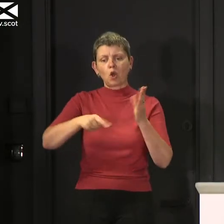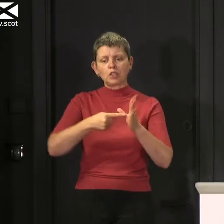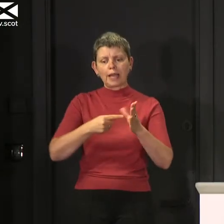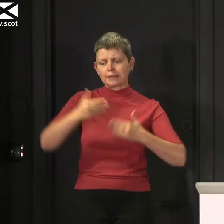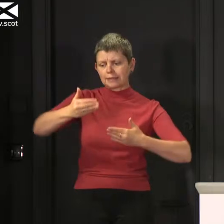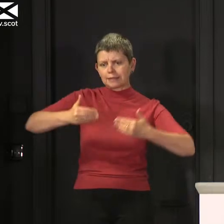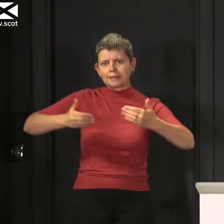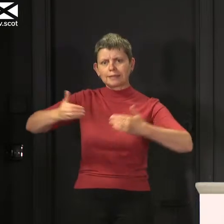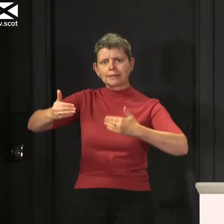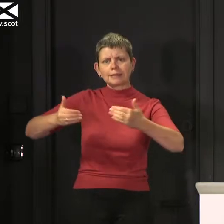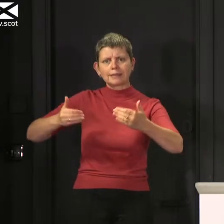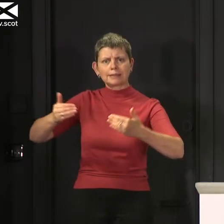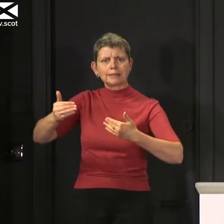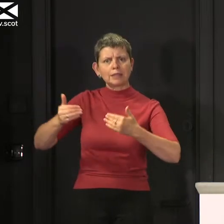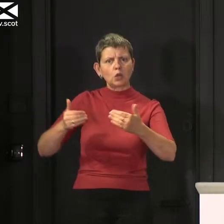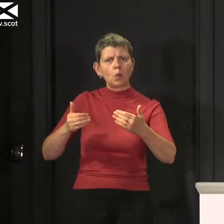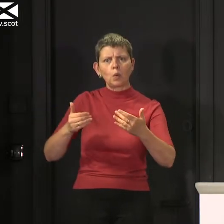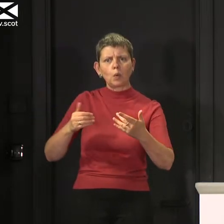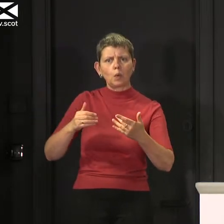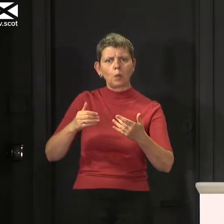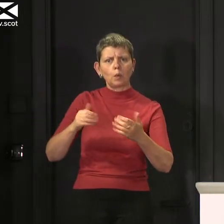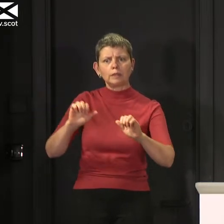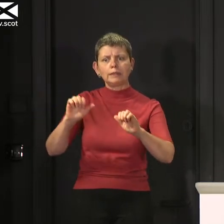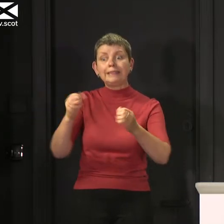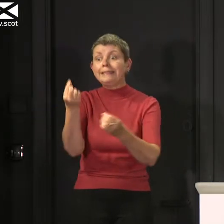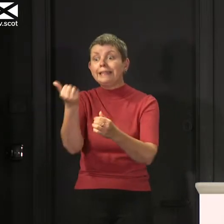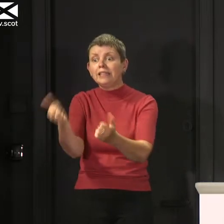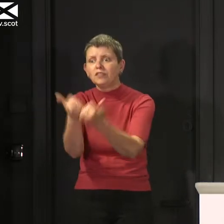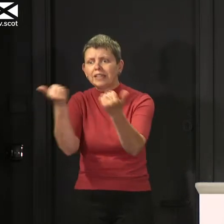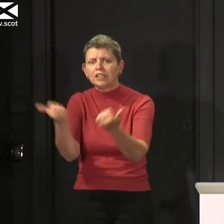and completion. So if there is a particular project you want to ask me about, ask me about it.